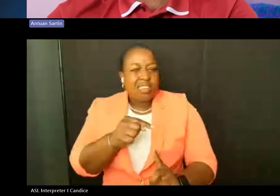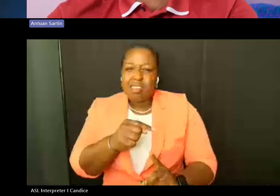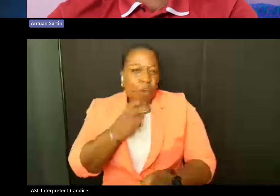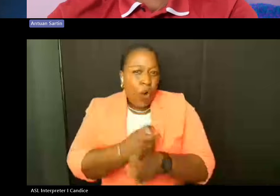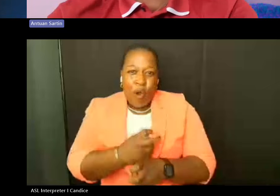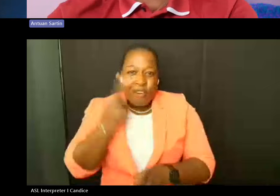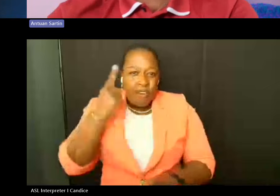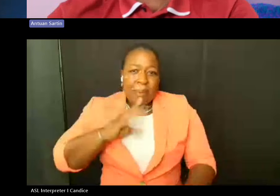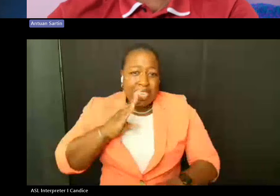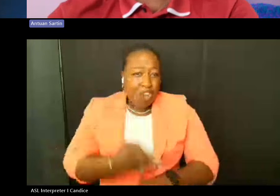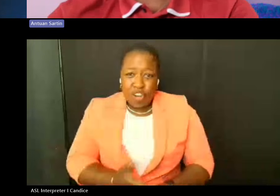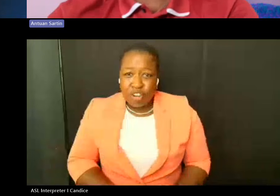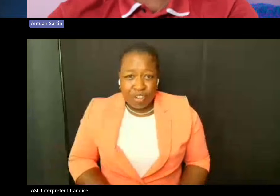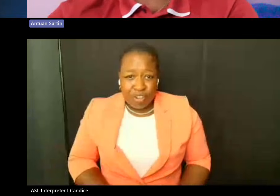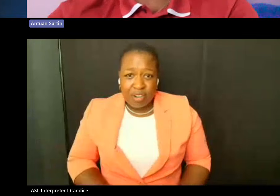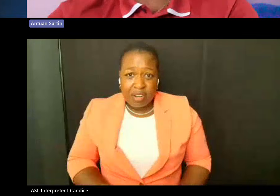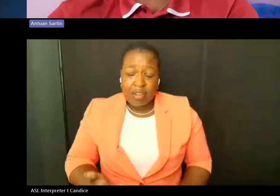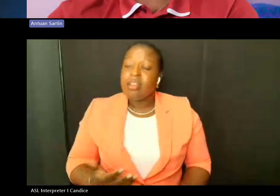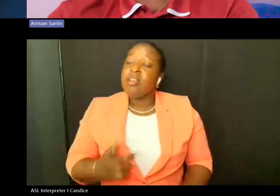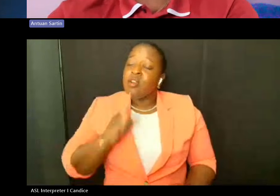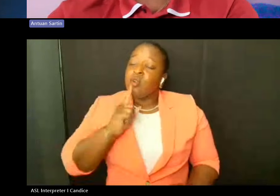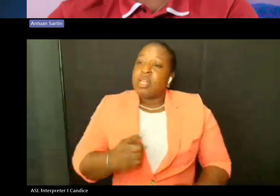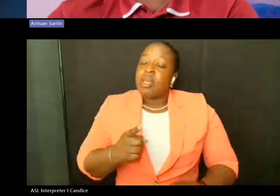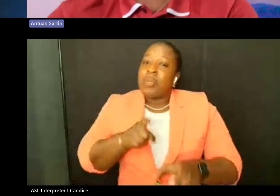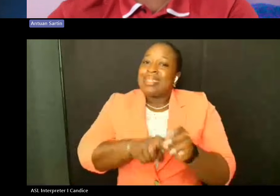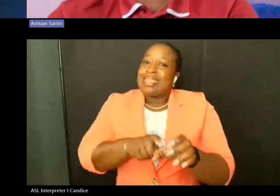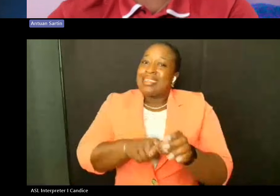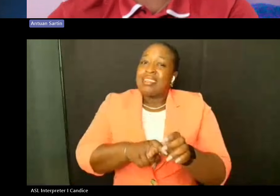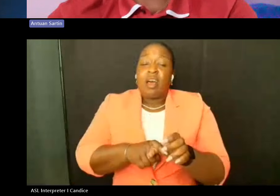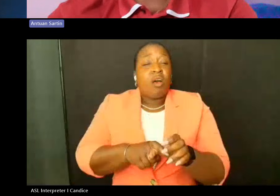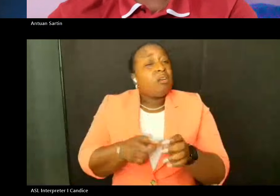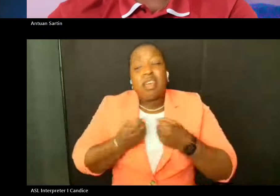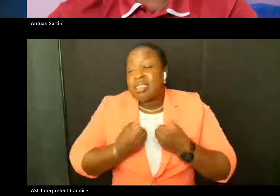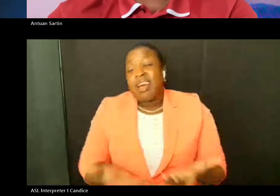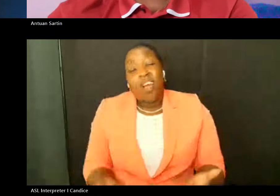with sickle cell. Because with sickle cell, they get tired after a while.